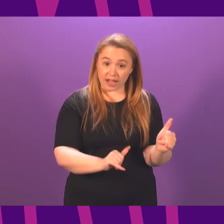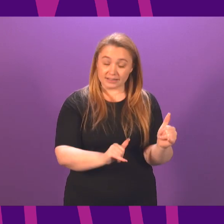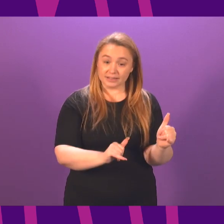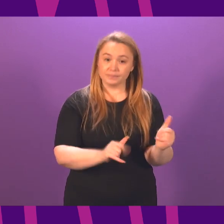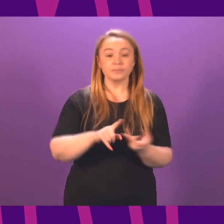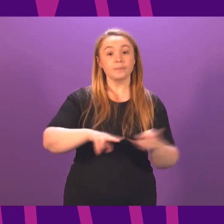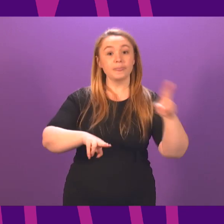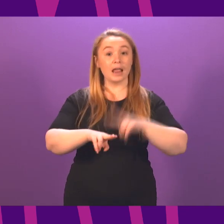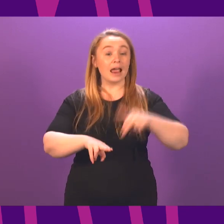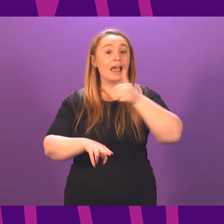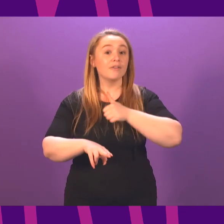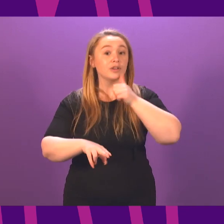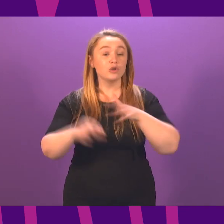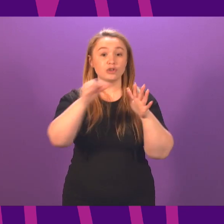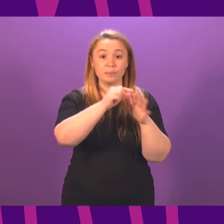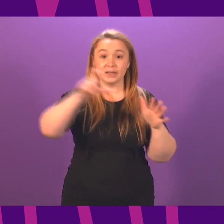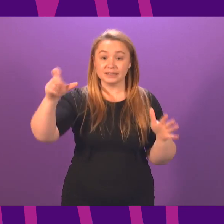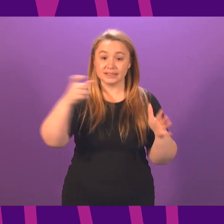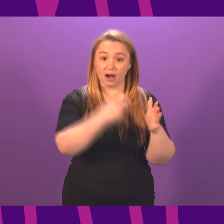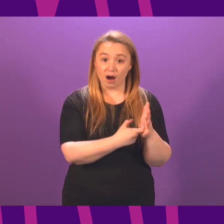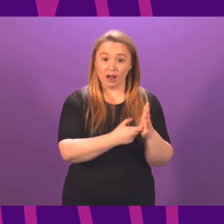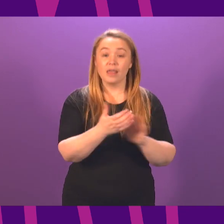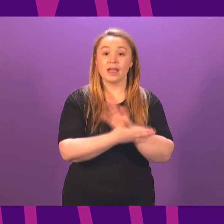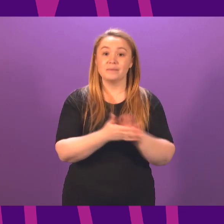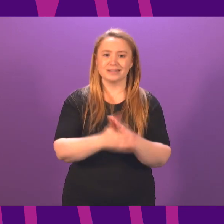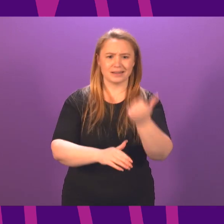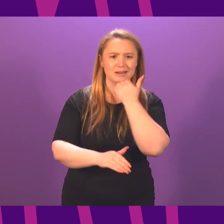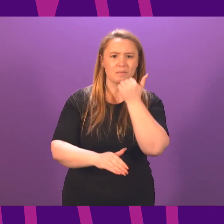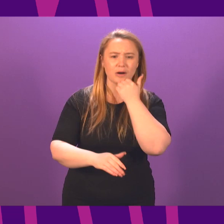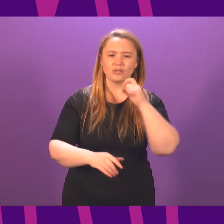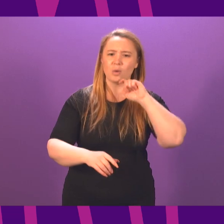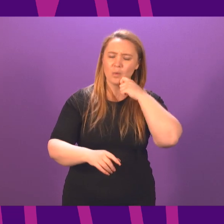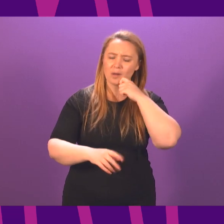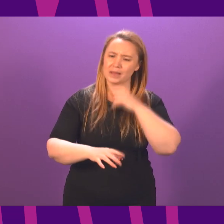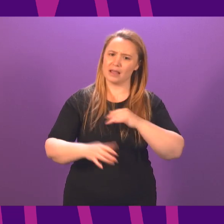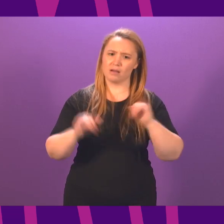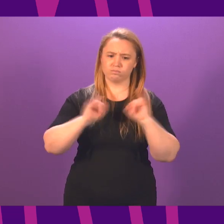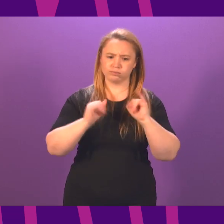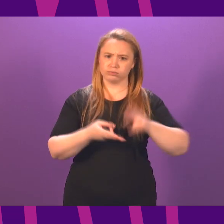tests, we would have a prevalence and an incidence rate that was many times higher than it is. That